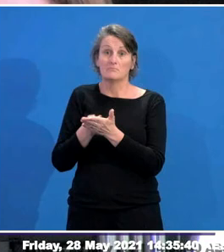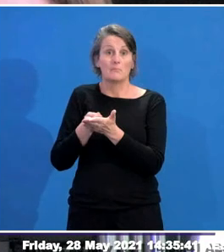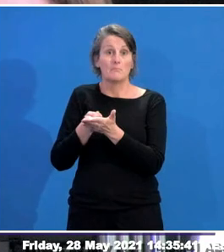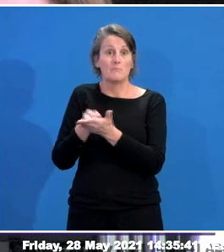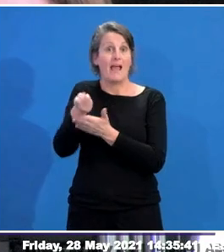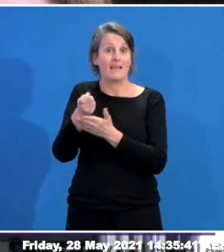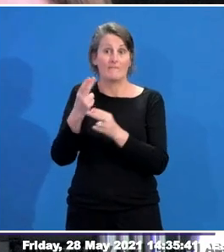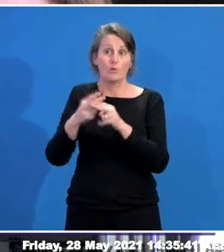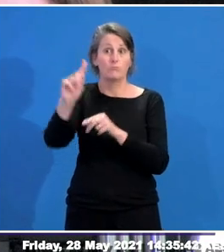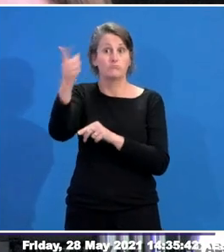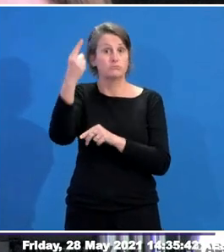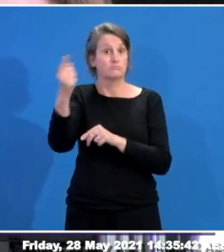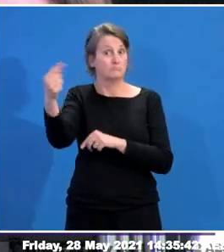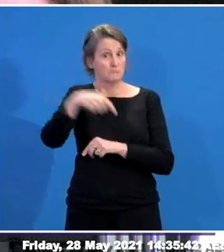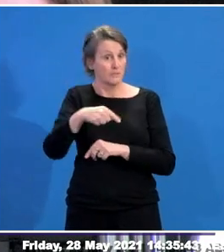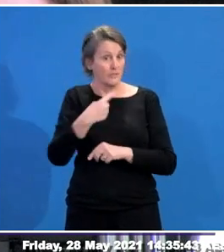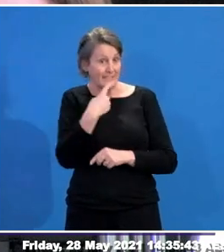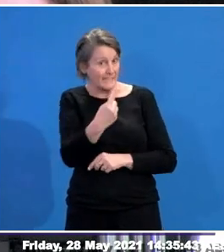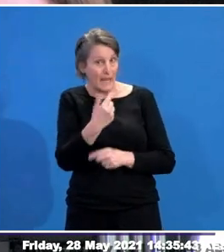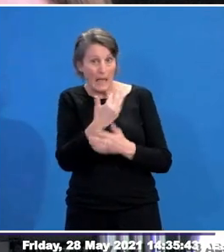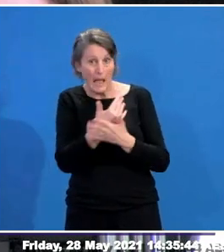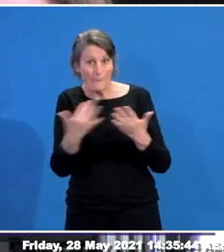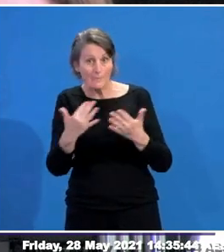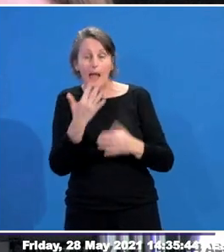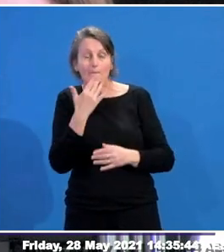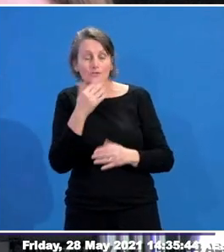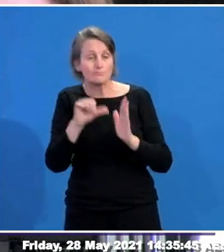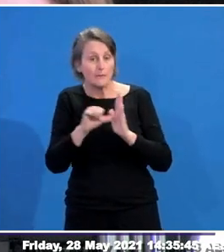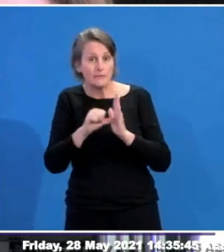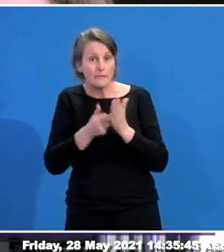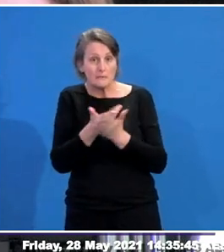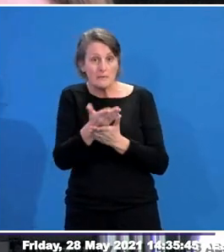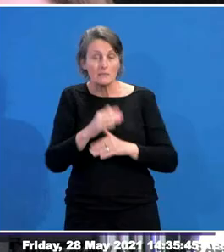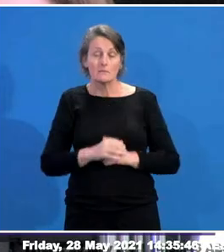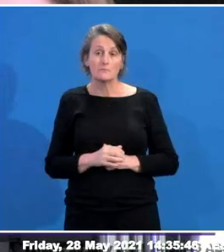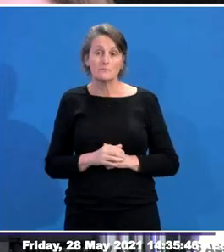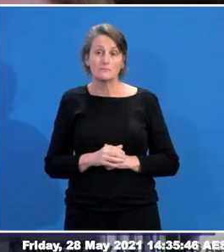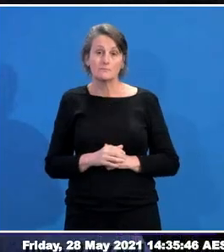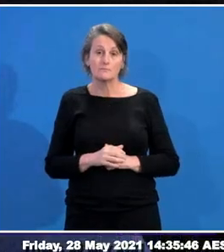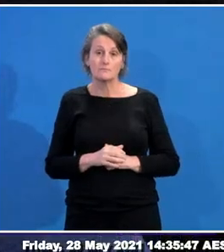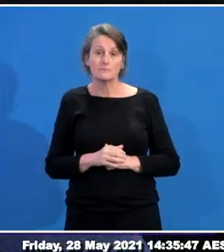Is it conceivable that a high yearly spend could impair the independence of the investigator?